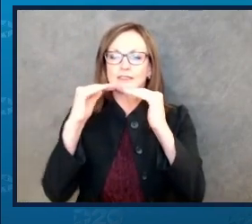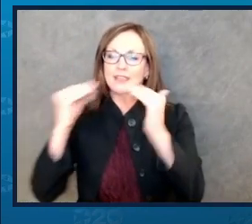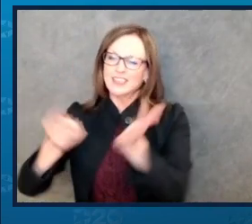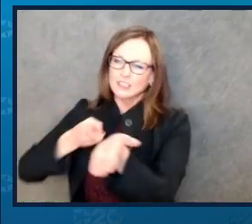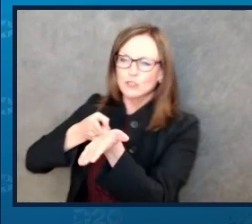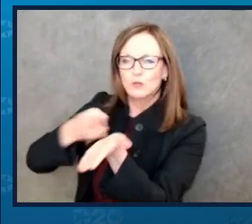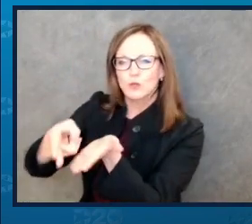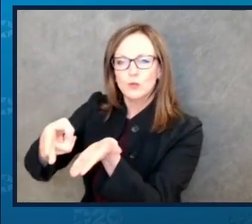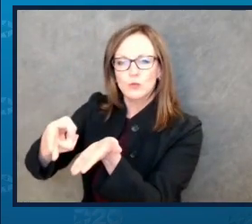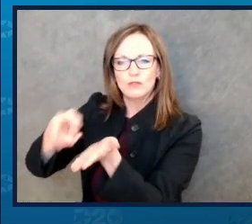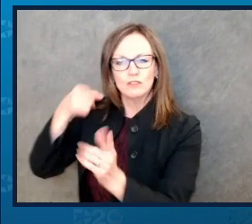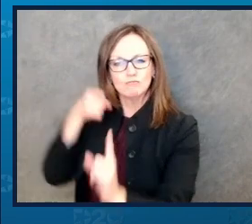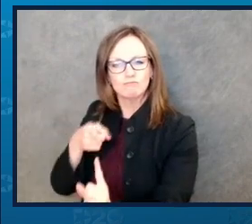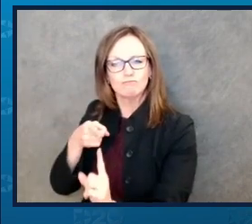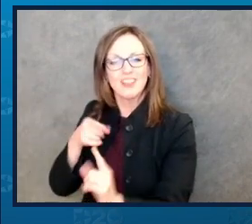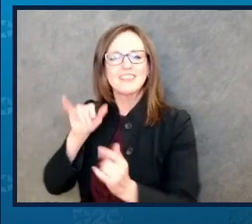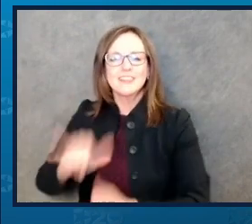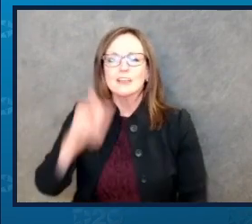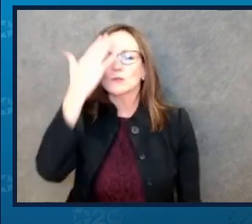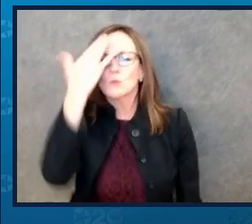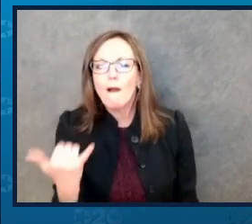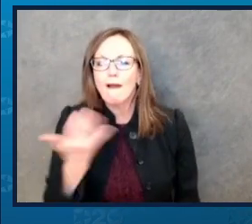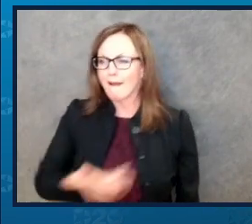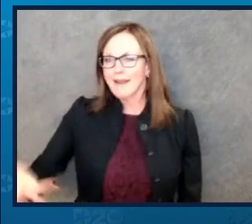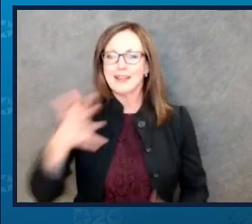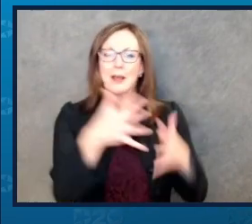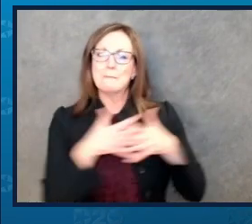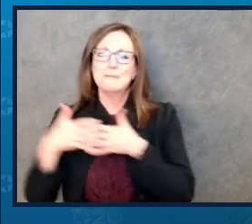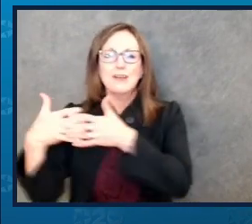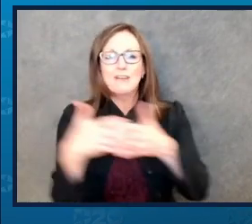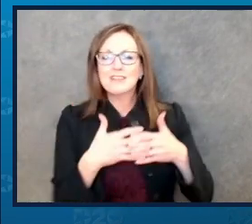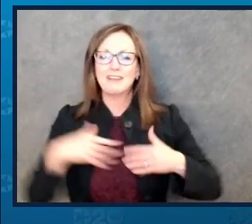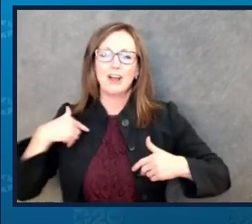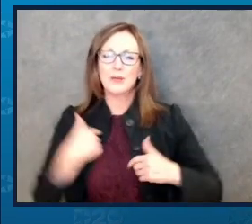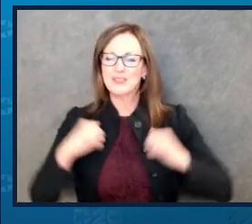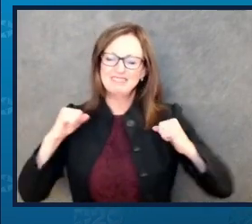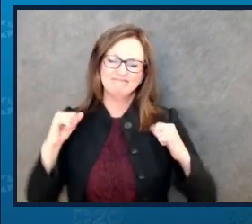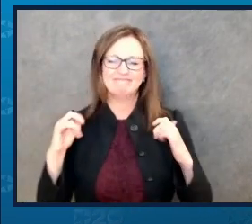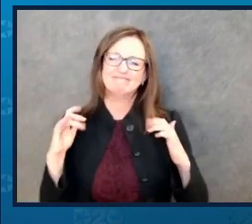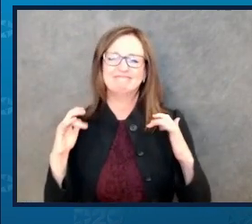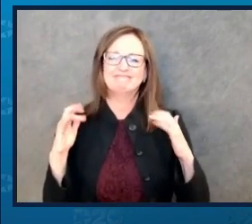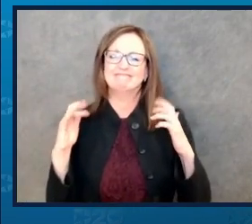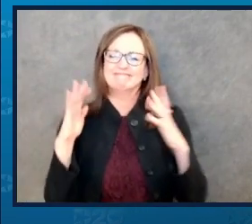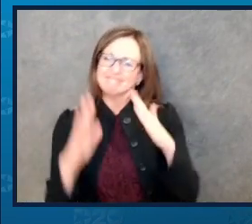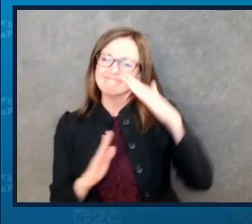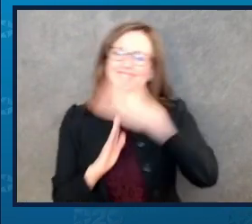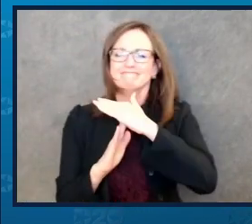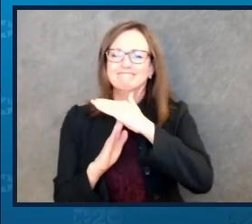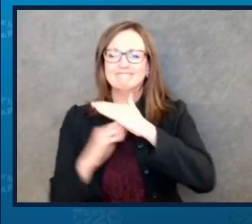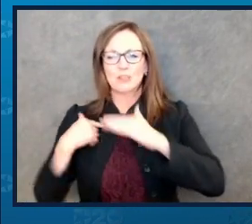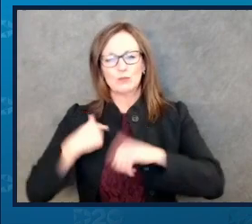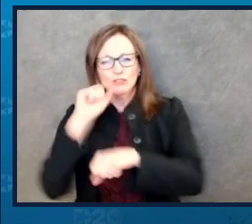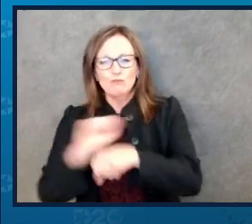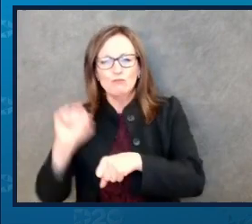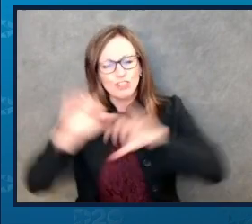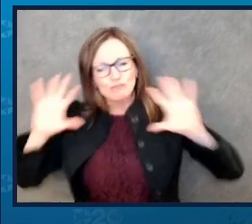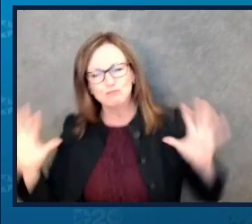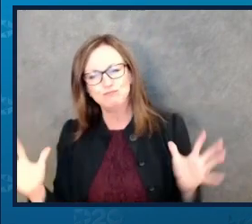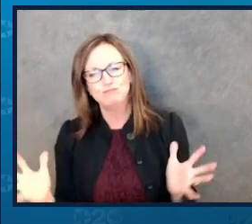EQUALITY AND TRUTH THAT DISFIN GISHES US.